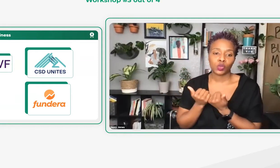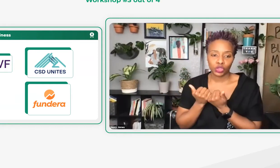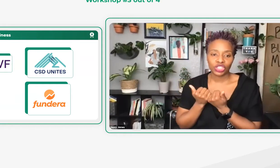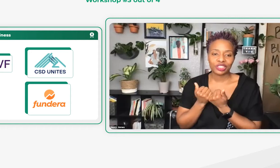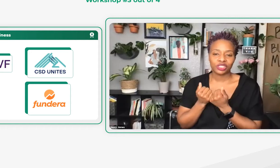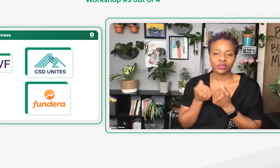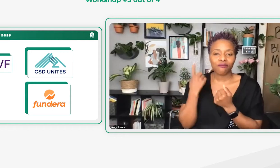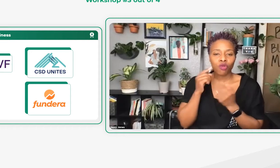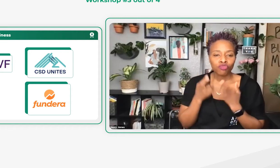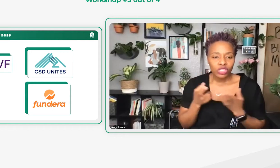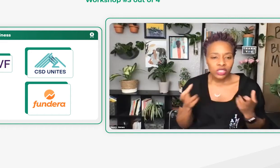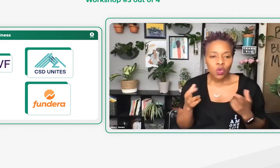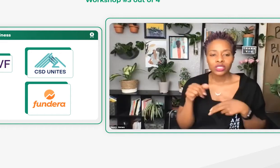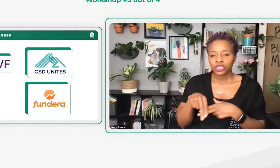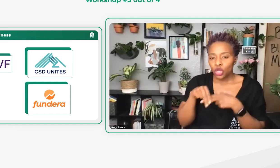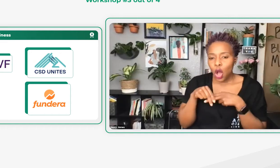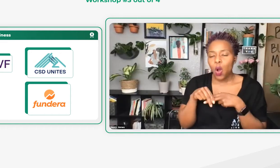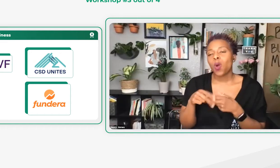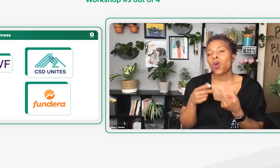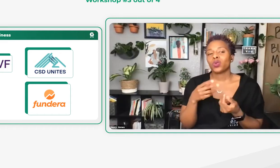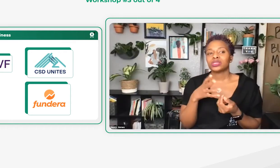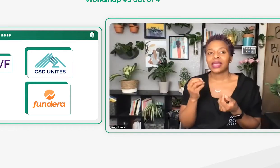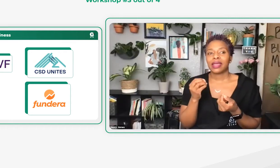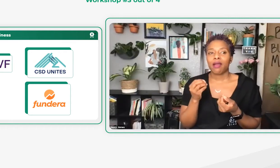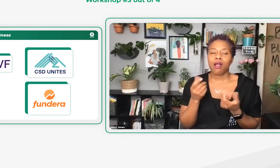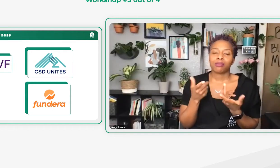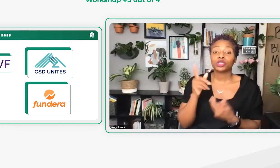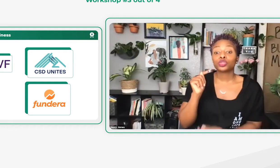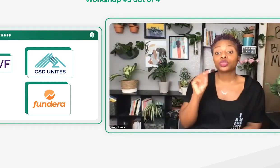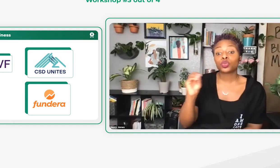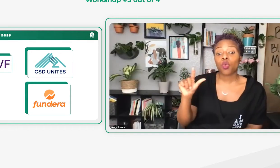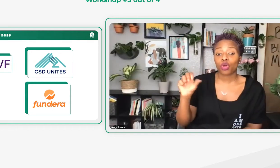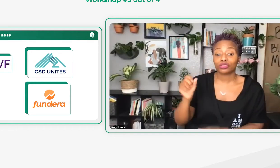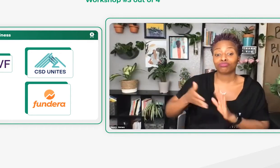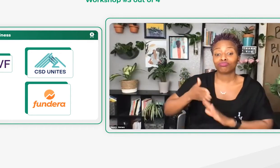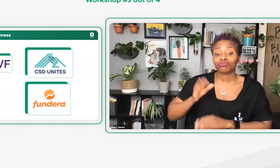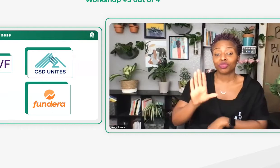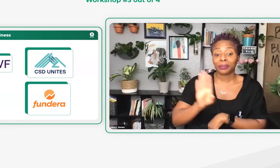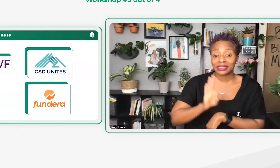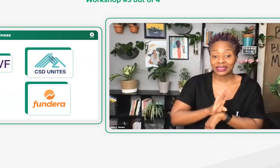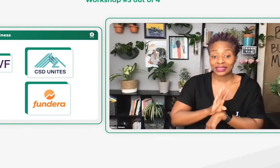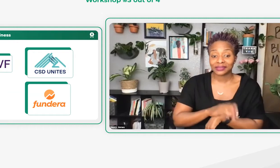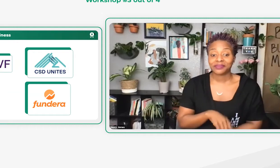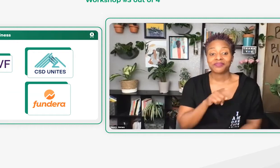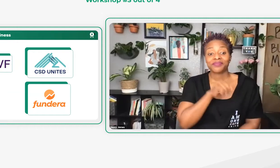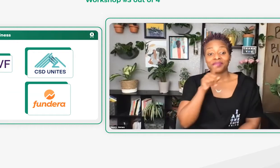under the SBA small business Association, or you can receive small loans, tools for your business